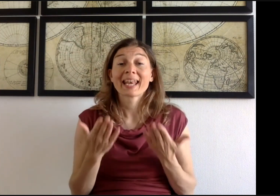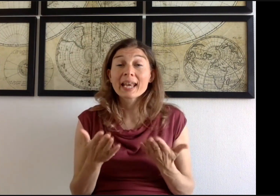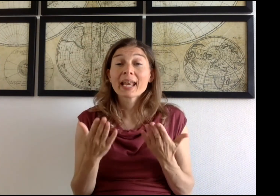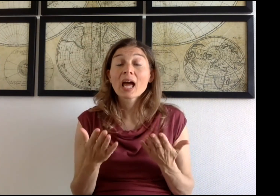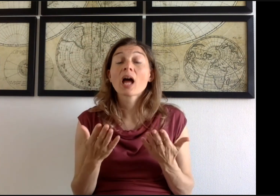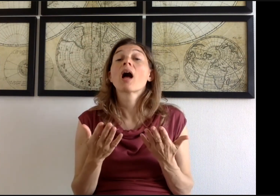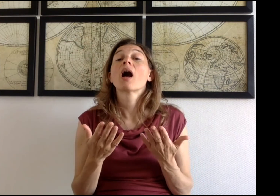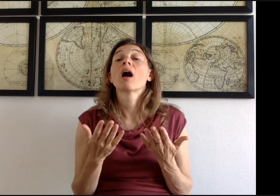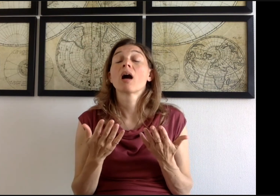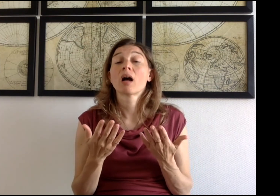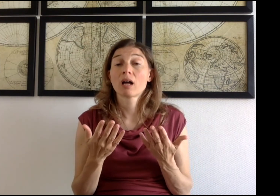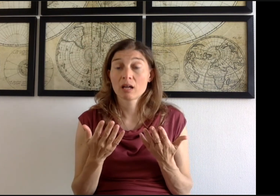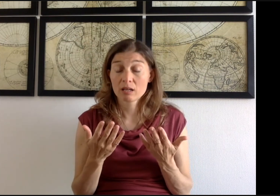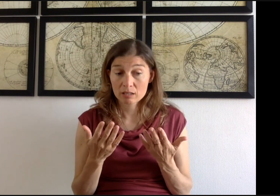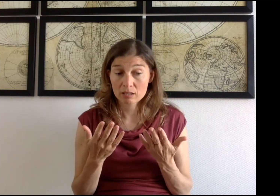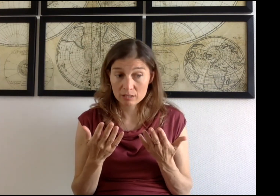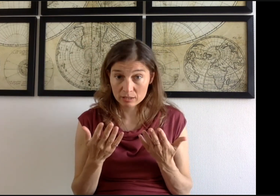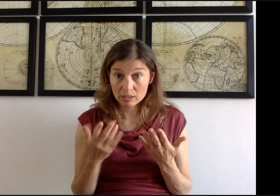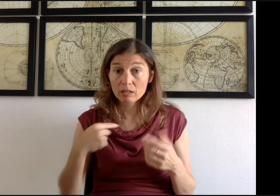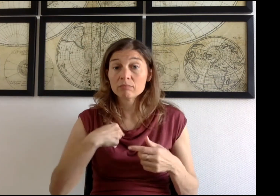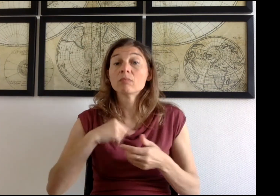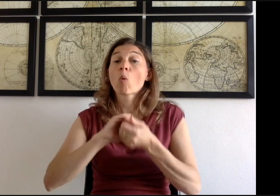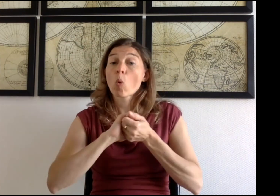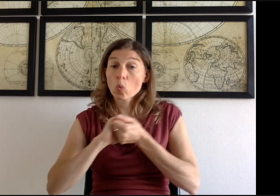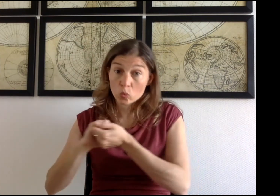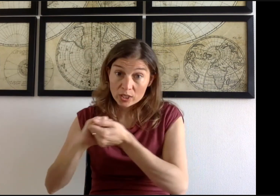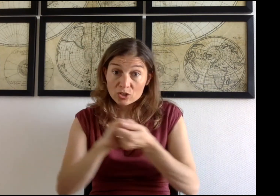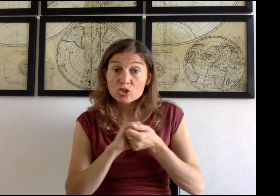for our organizations of people with disability to use